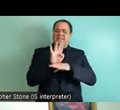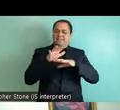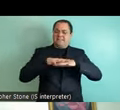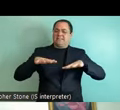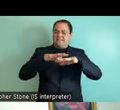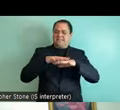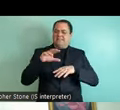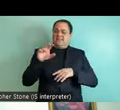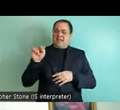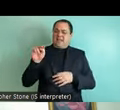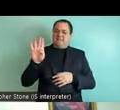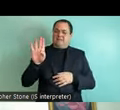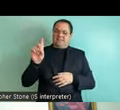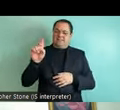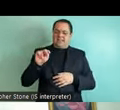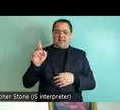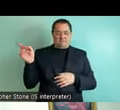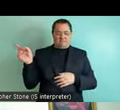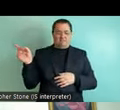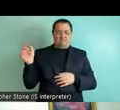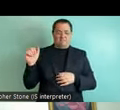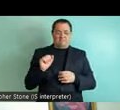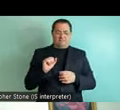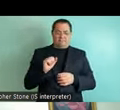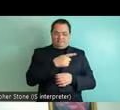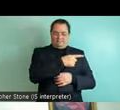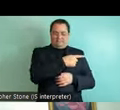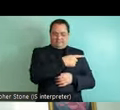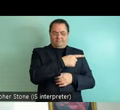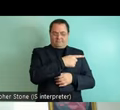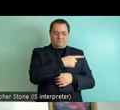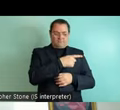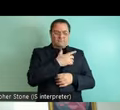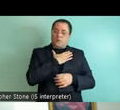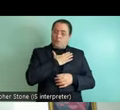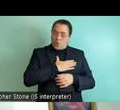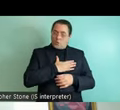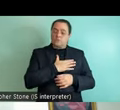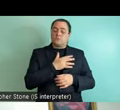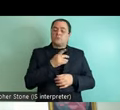of businesses that aim to create a workforce culture that is respectful and welcoming of